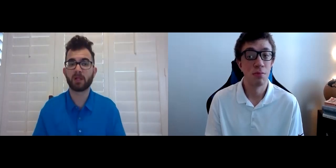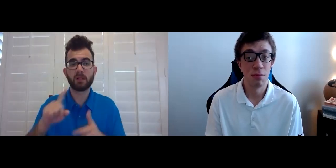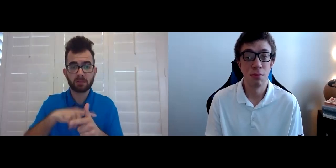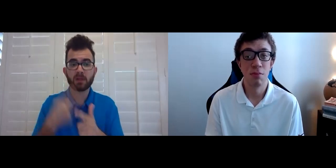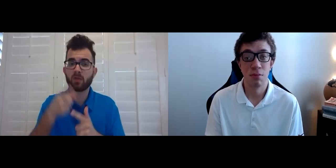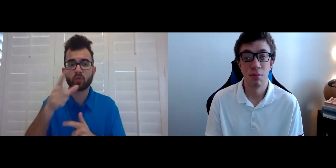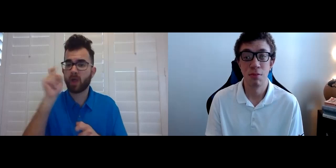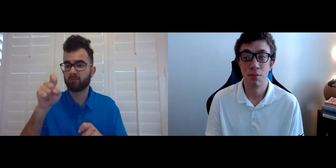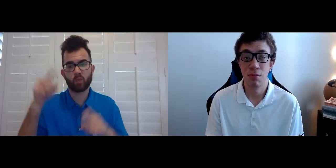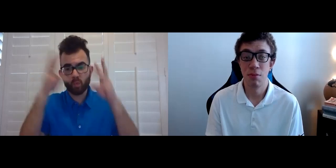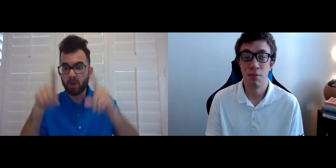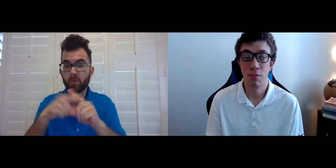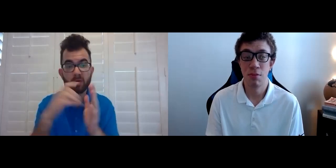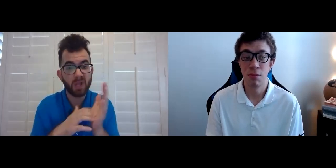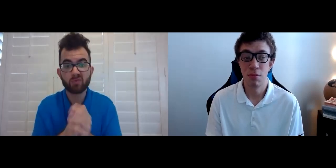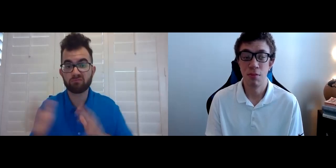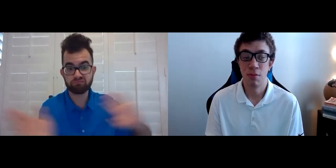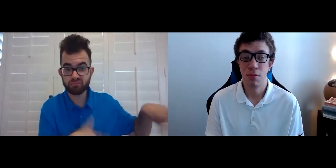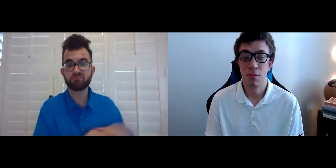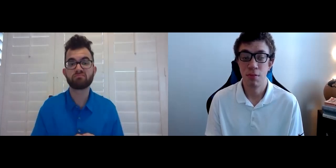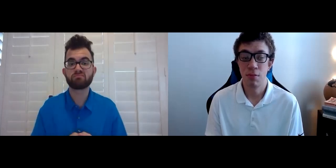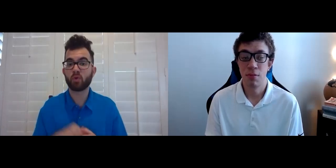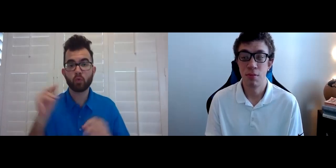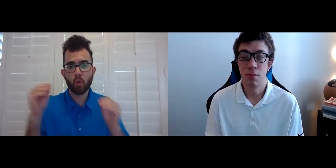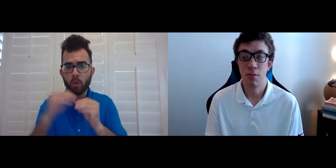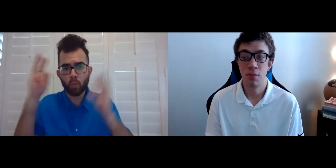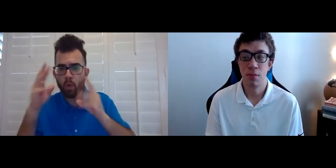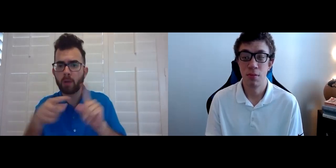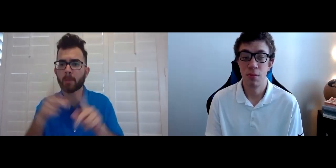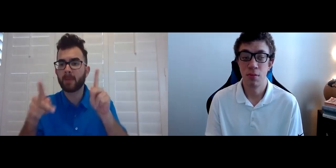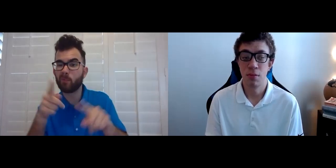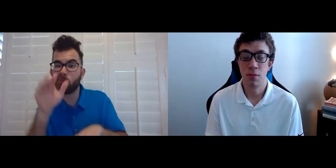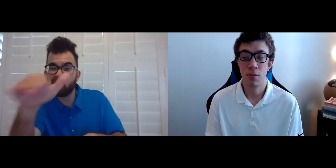request the moment you pay, and then you're all set without calculating.